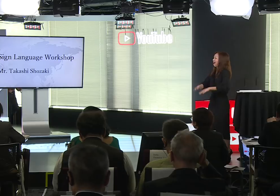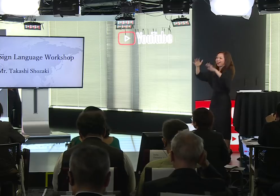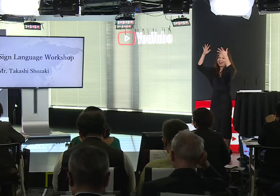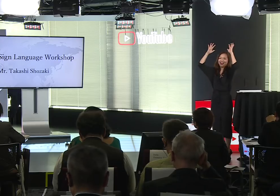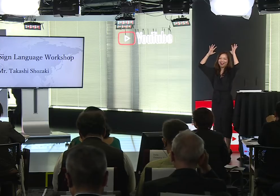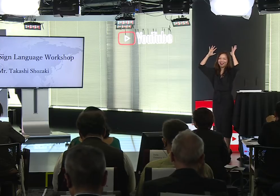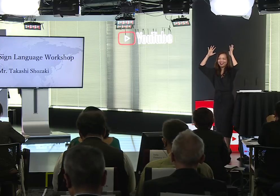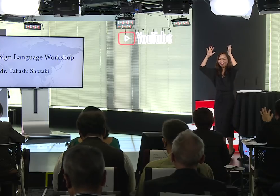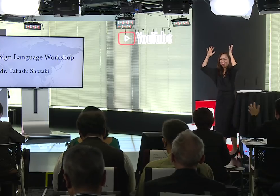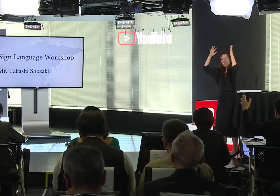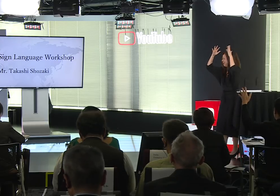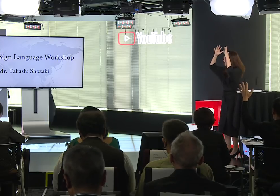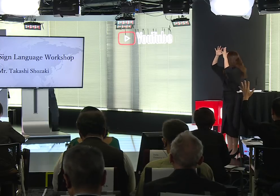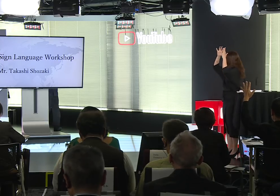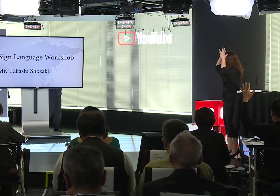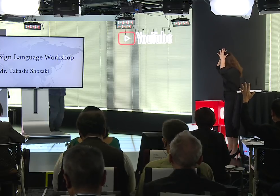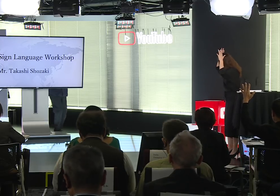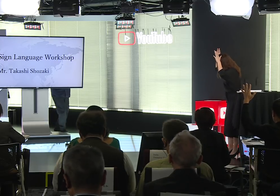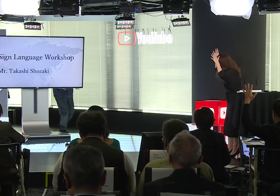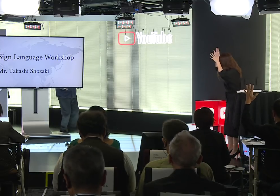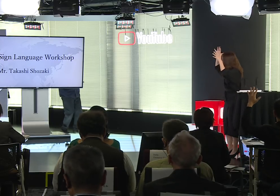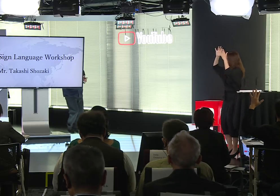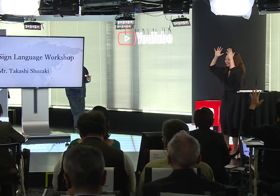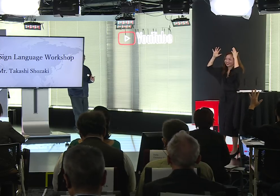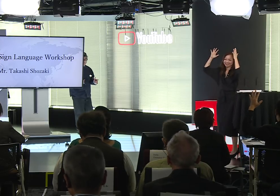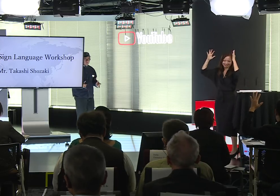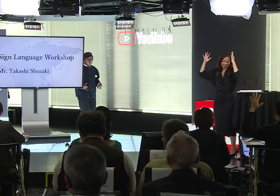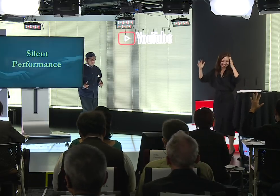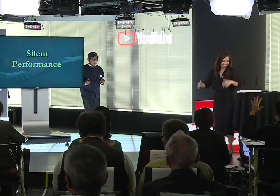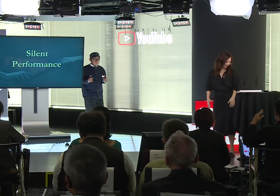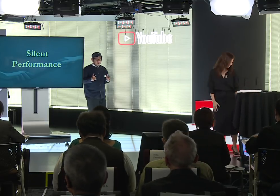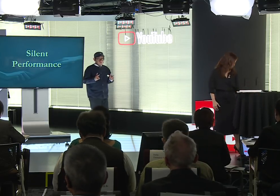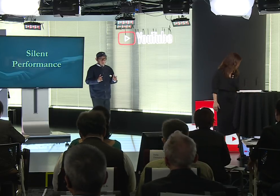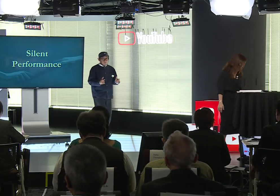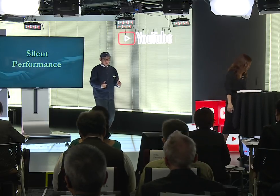Japan. And he will present a special performance today. Welcome!